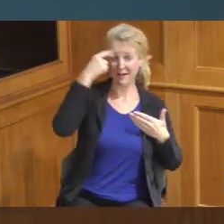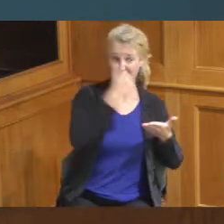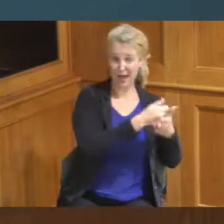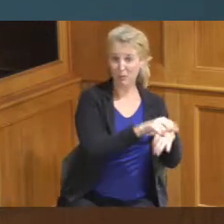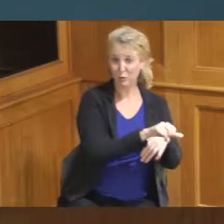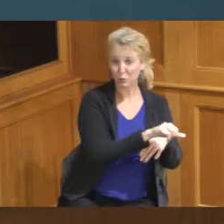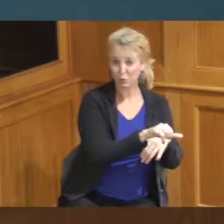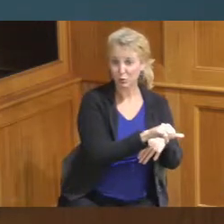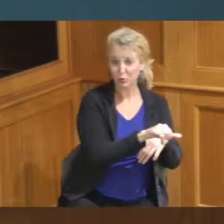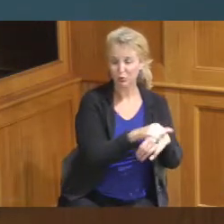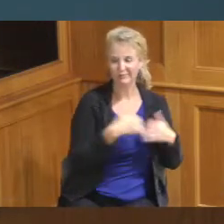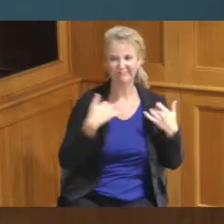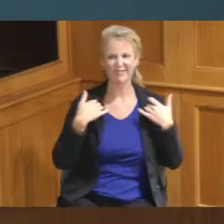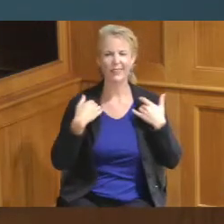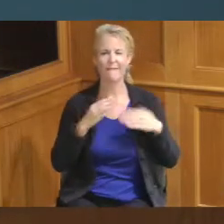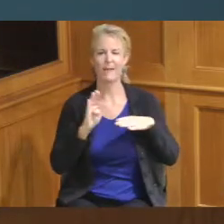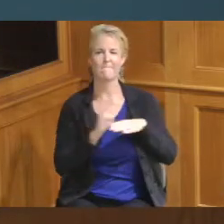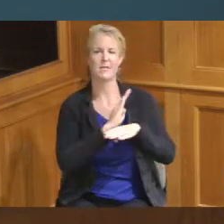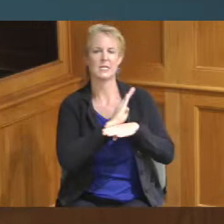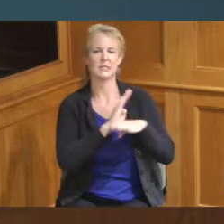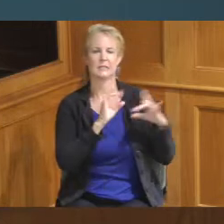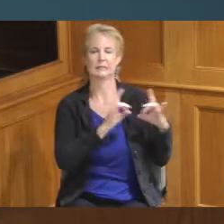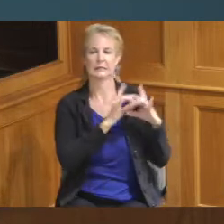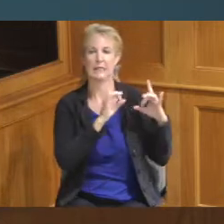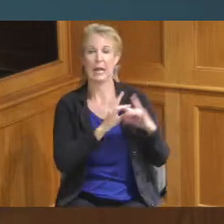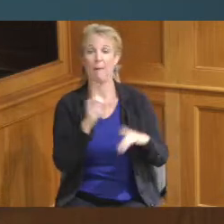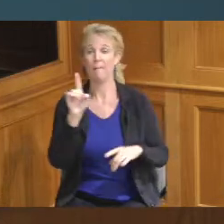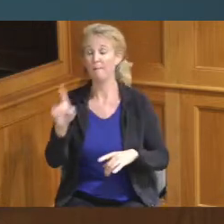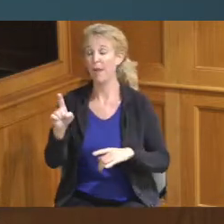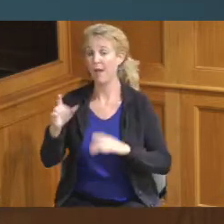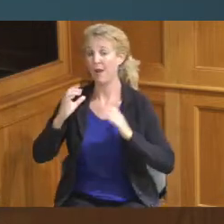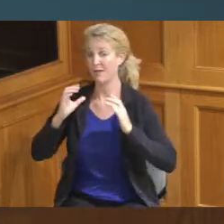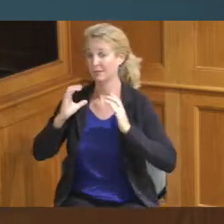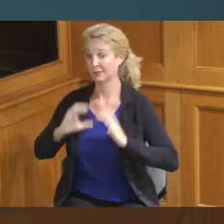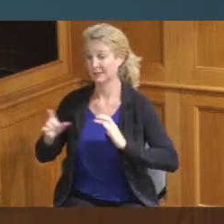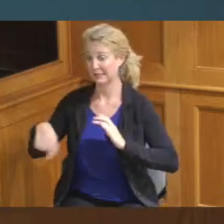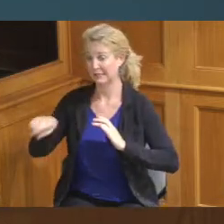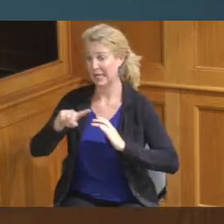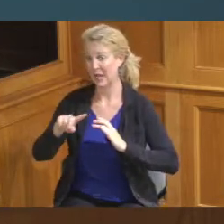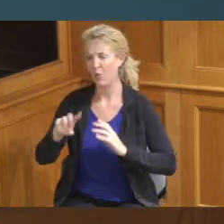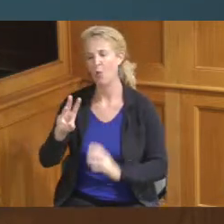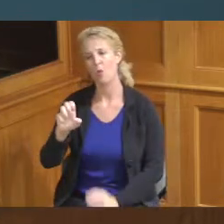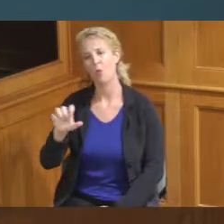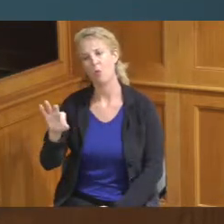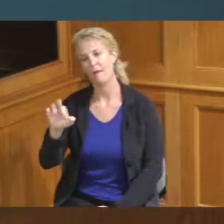treated in a business style but when the citizens get helped they're treated as a welfare style and